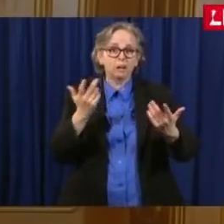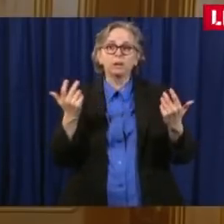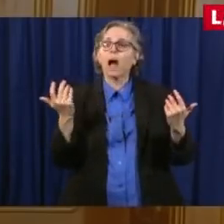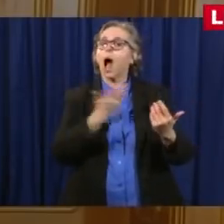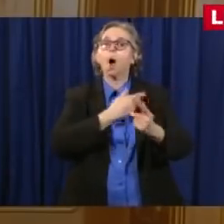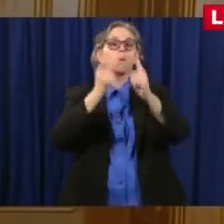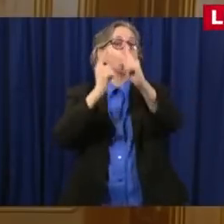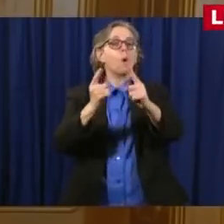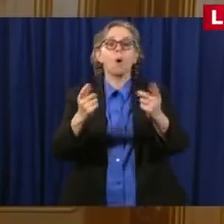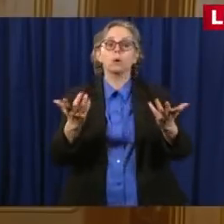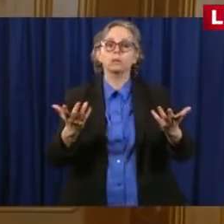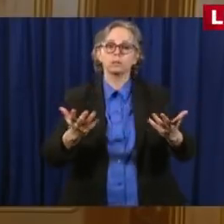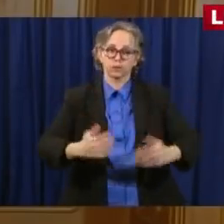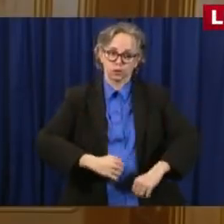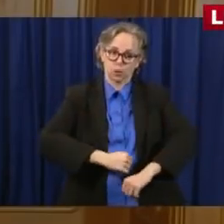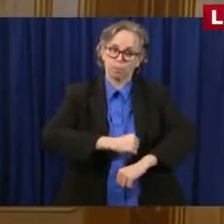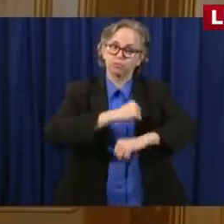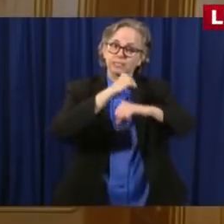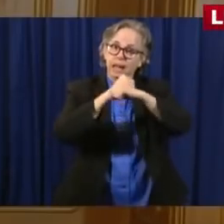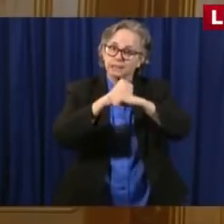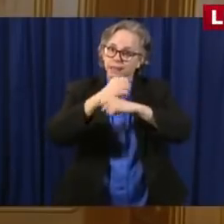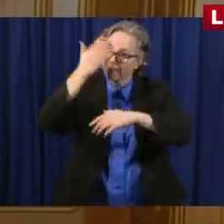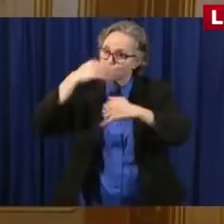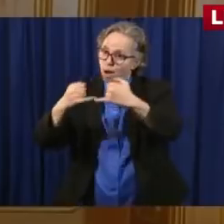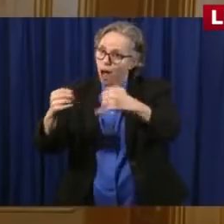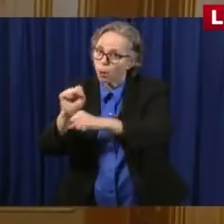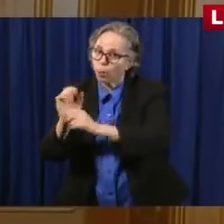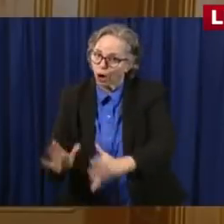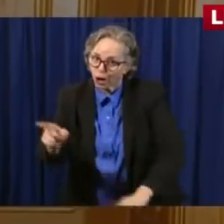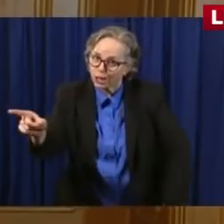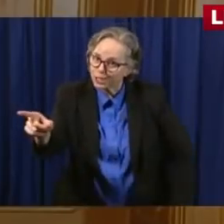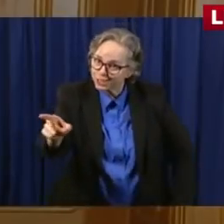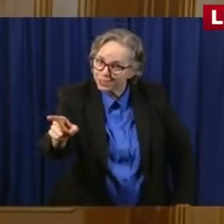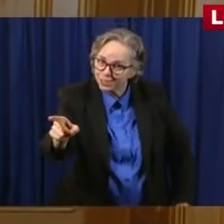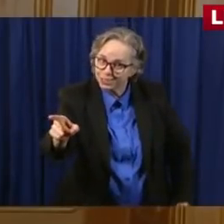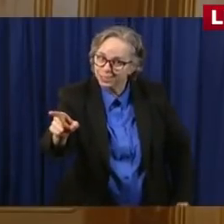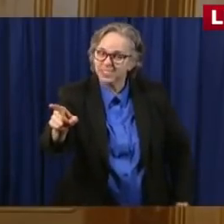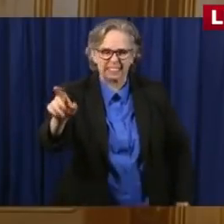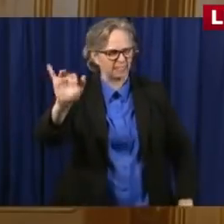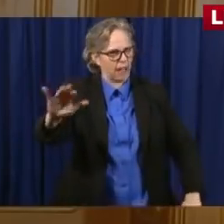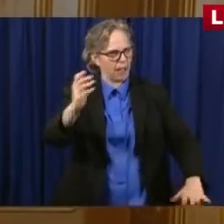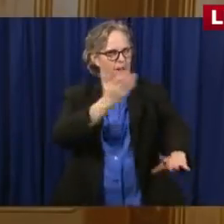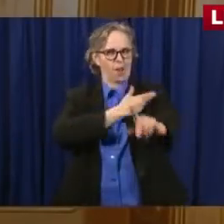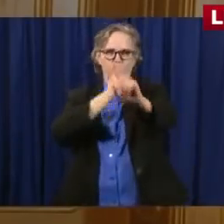OUR GOAL EACH DAY IS TO DO EVERYTHING WE CAN TO PROTECT OUR PROTECTORS.